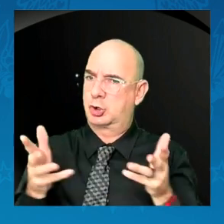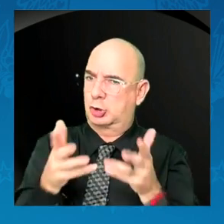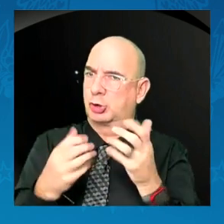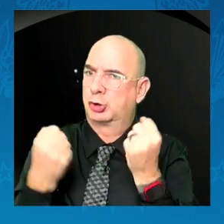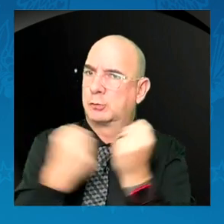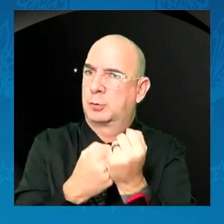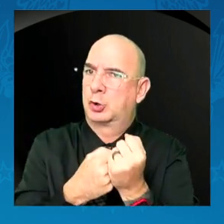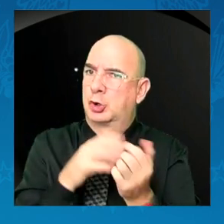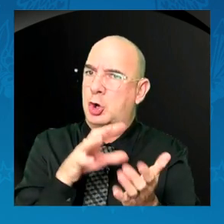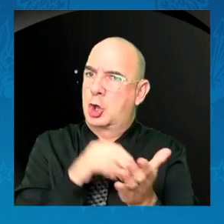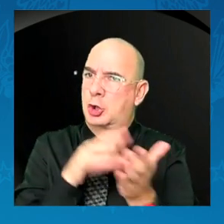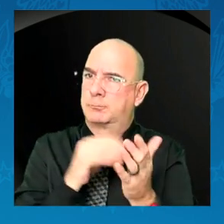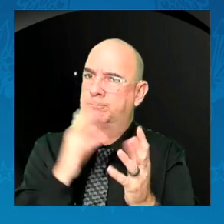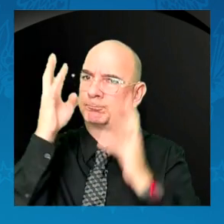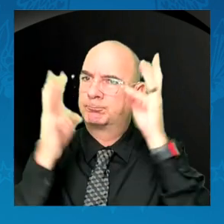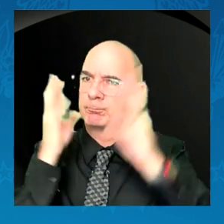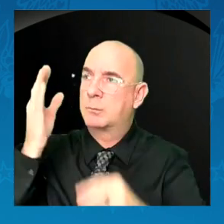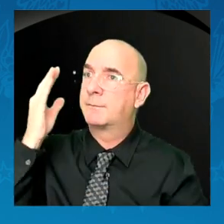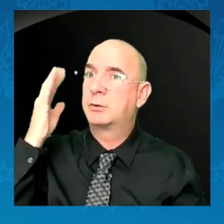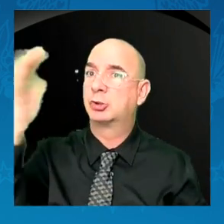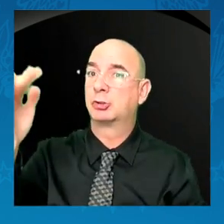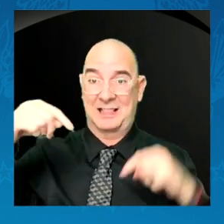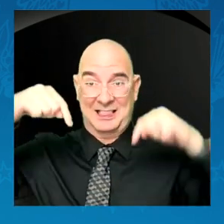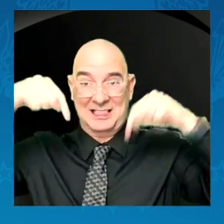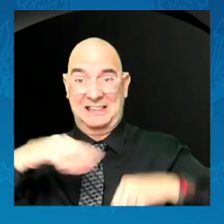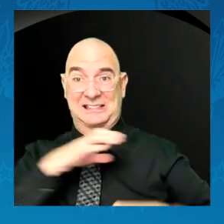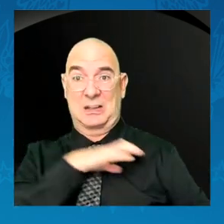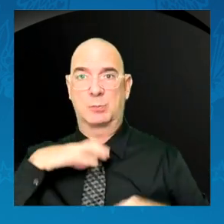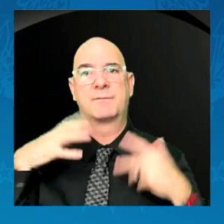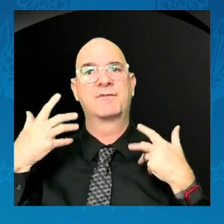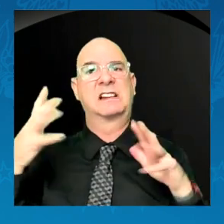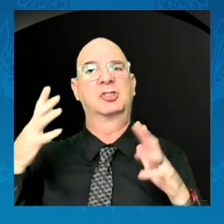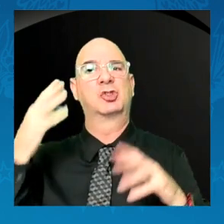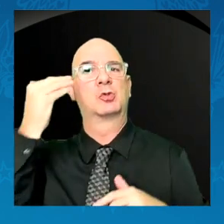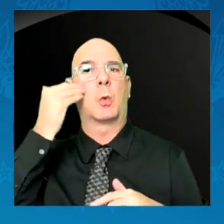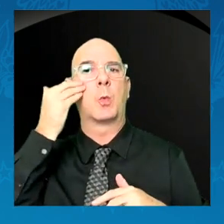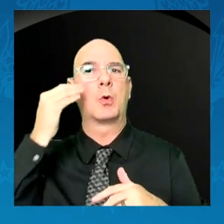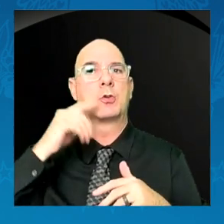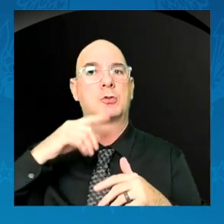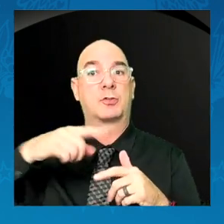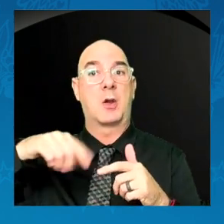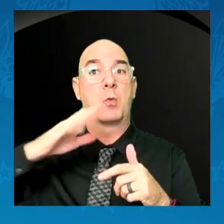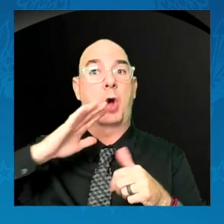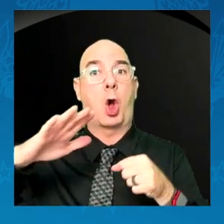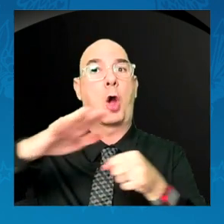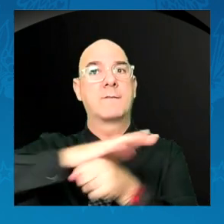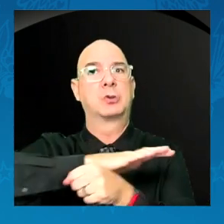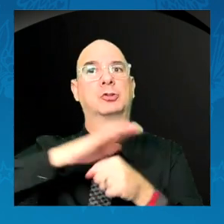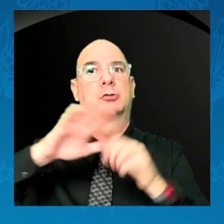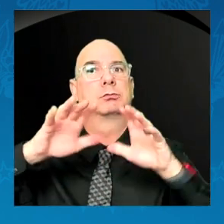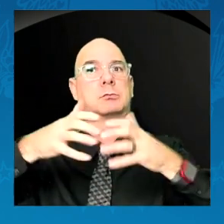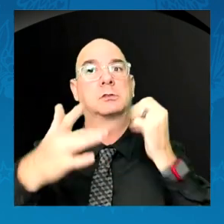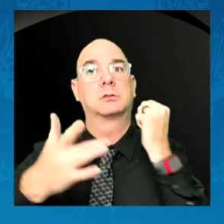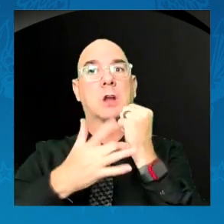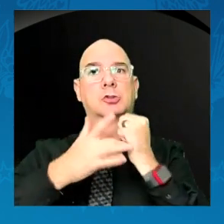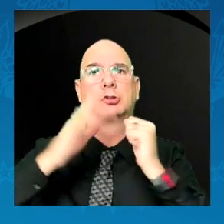the full complement of technologies we need to explore. Mars, for example, do not yet exist from suitable propulsion systems